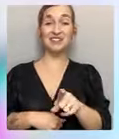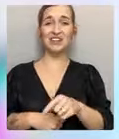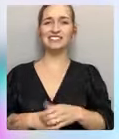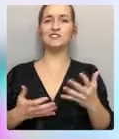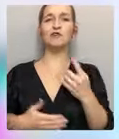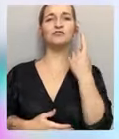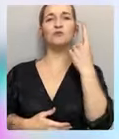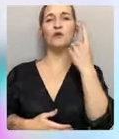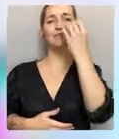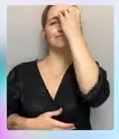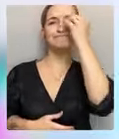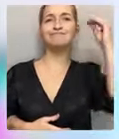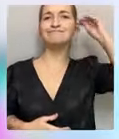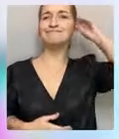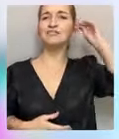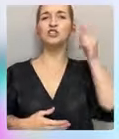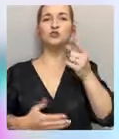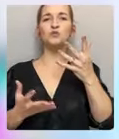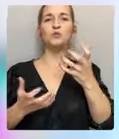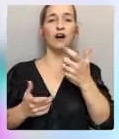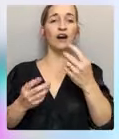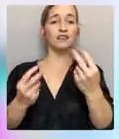what's the one takeaway you wanna share? Ellen, I'd love to have you close this out.